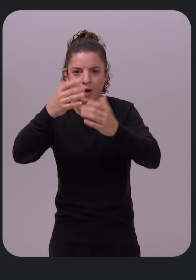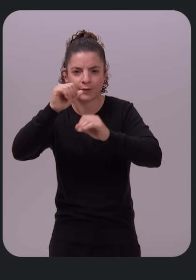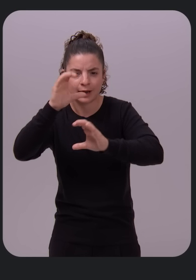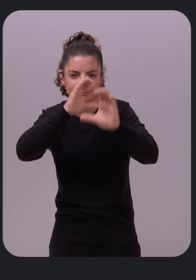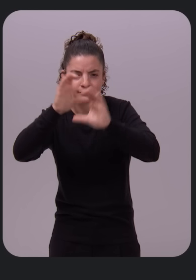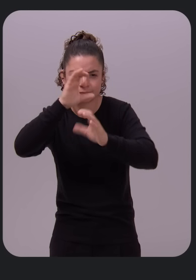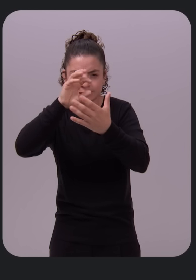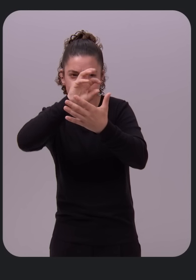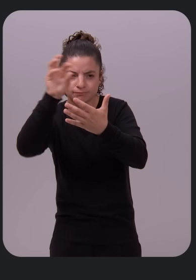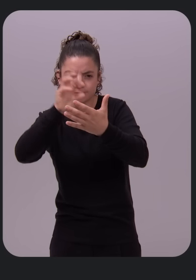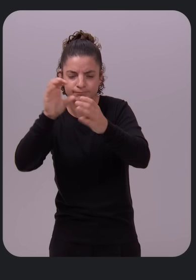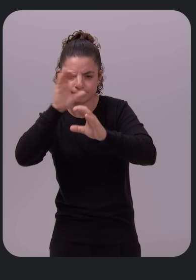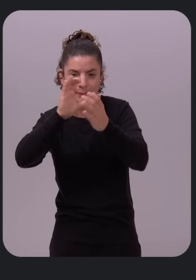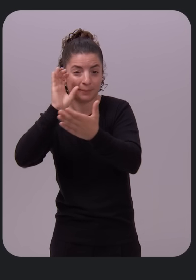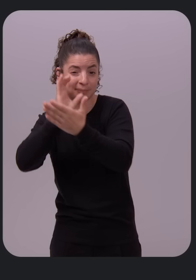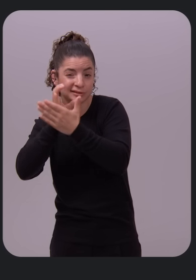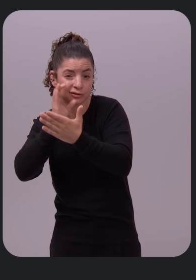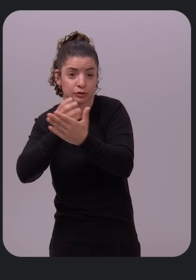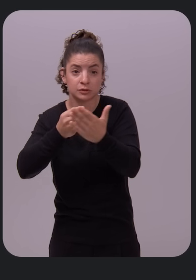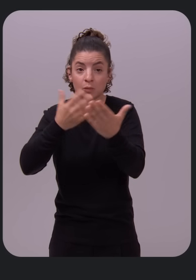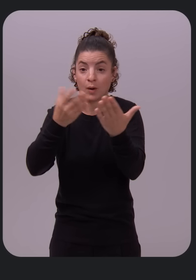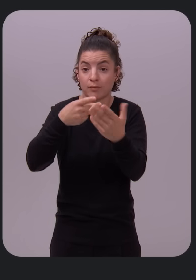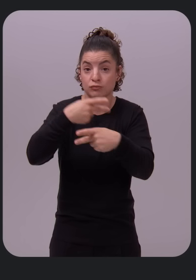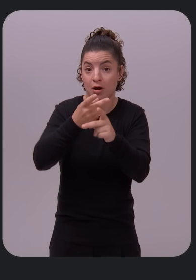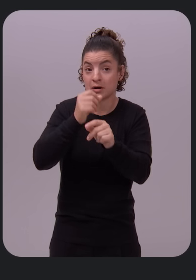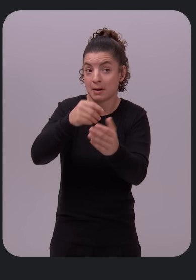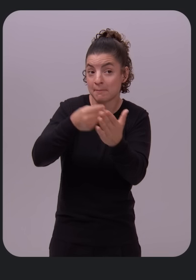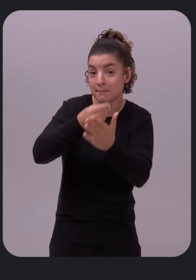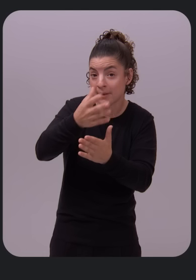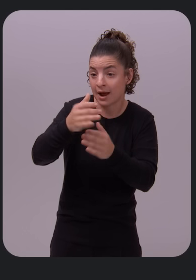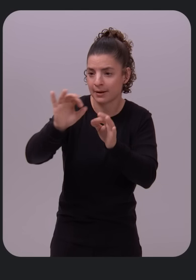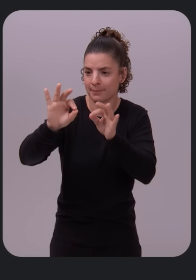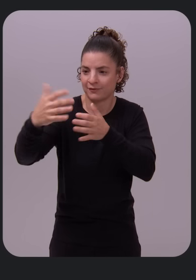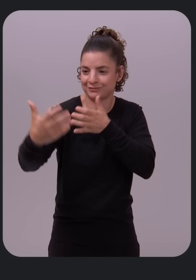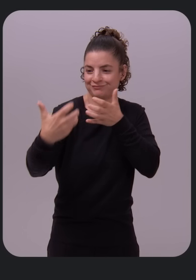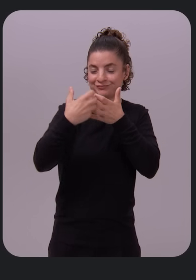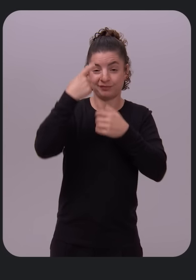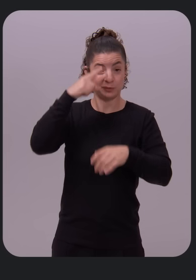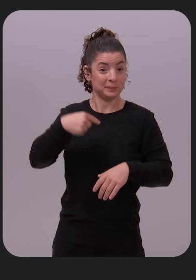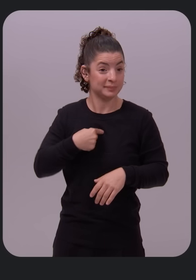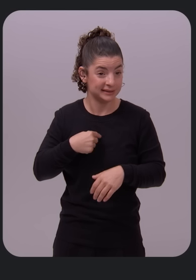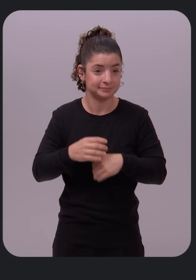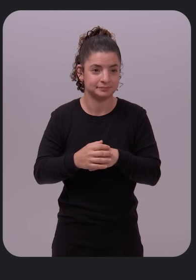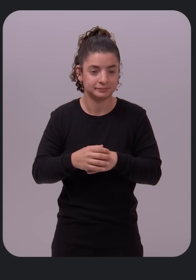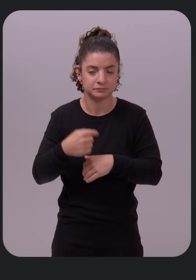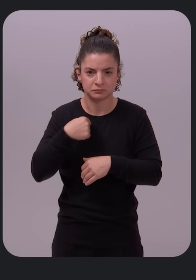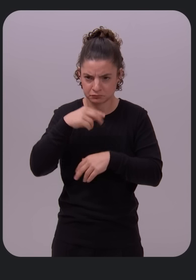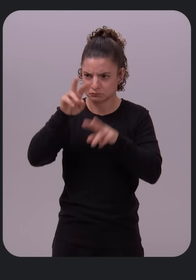of images and some shoppable products, personalized just for me.